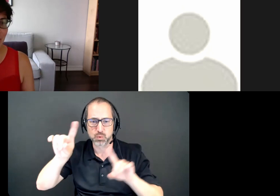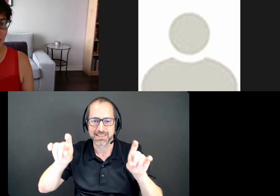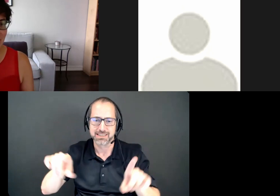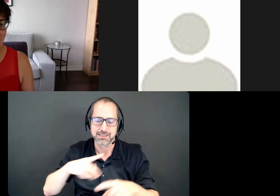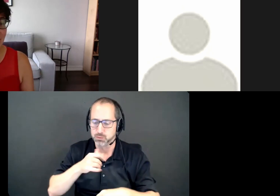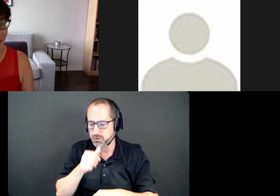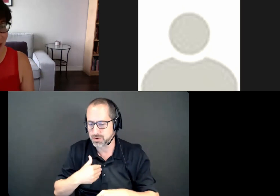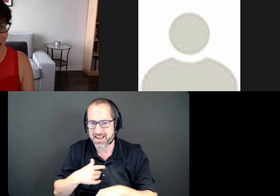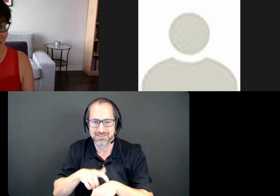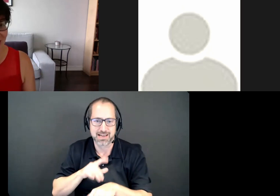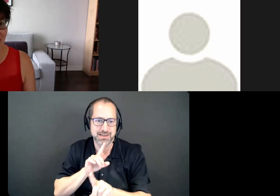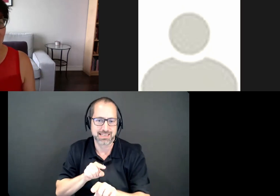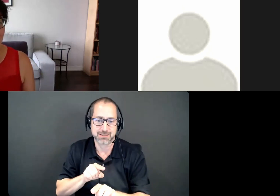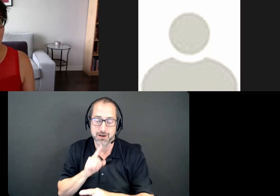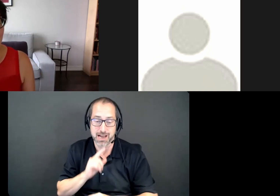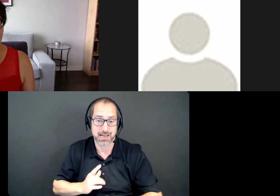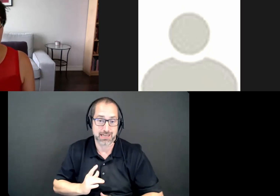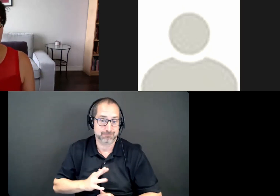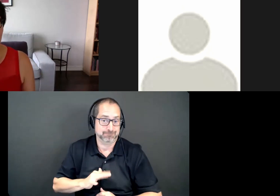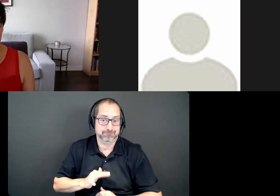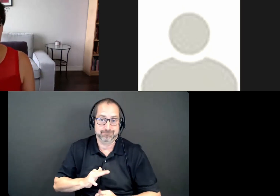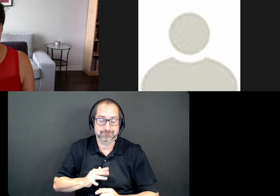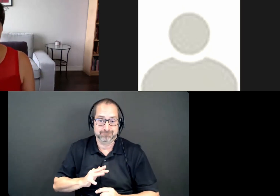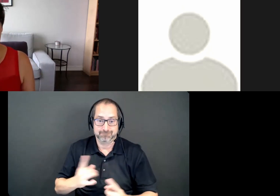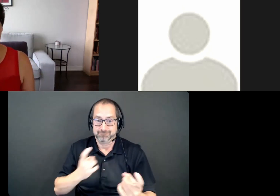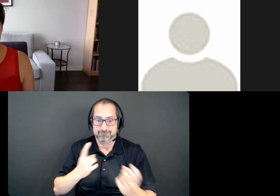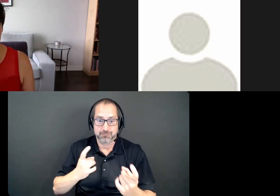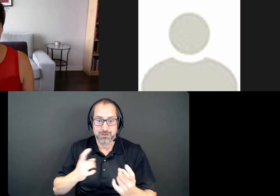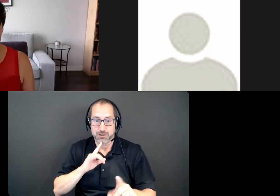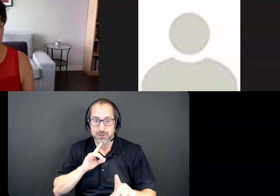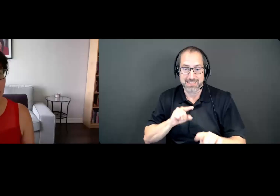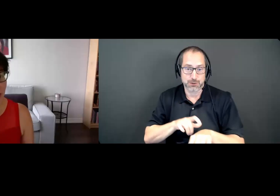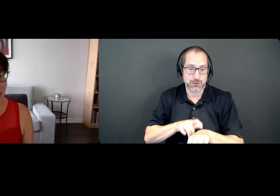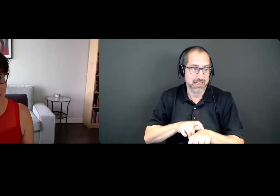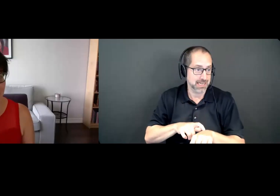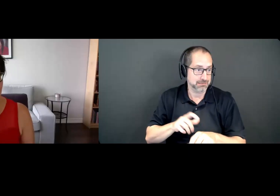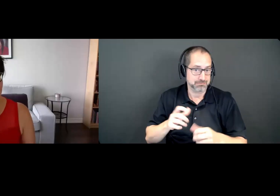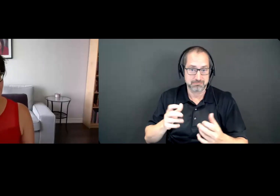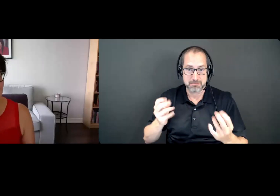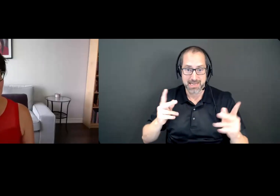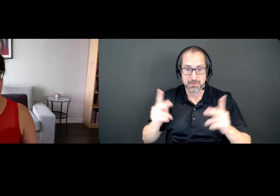portion is lively. With my apologies, we ran out of time. This is a good lesson for me to